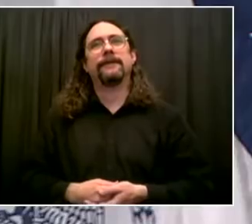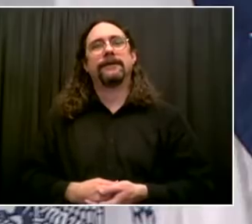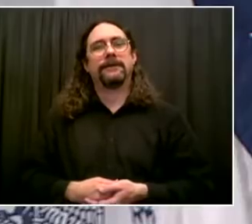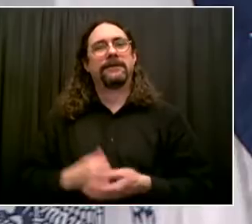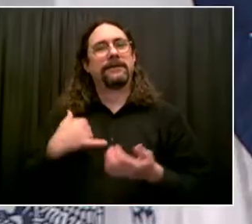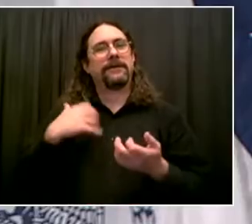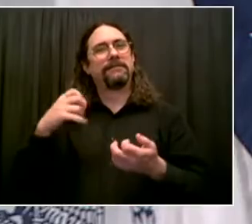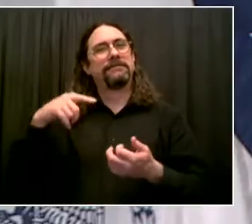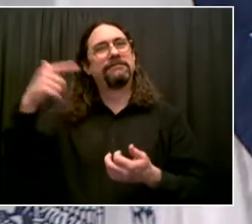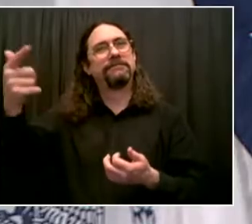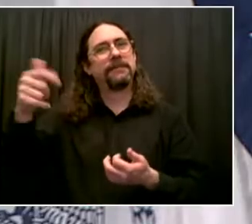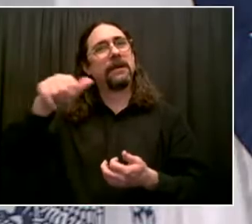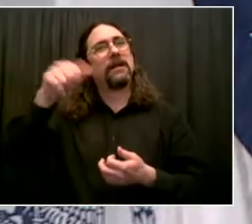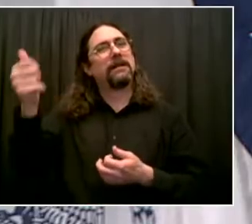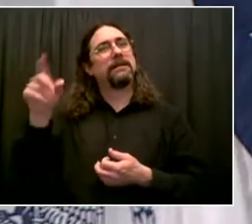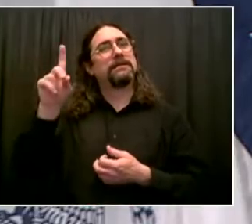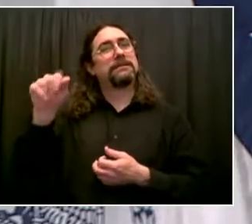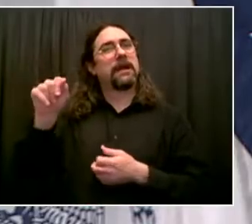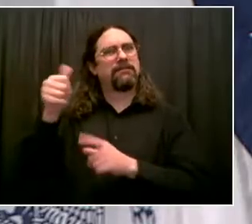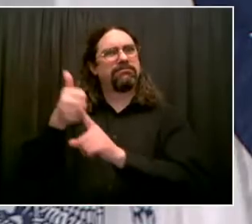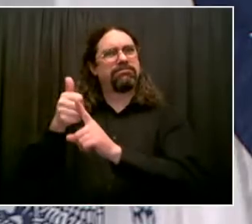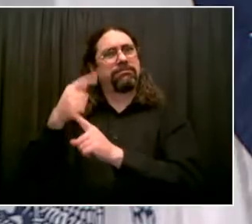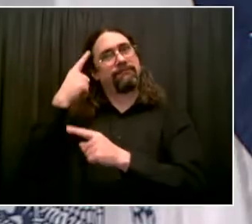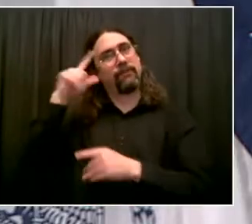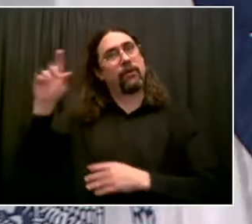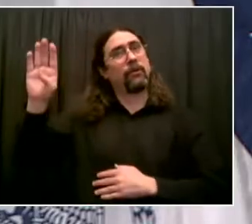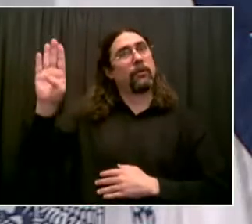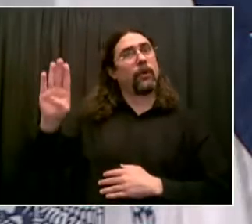I WANT YOU TO HEAR FROM